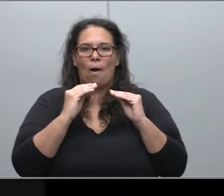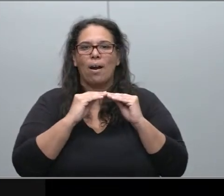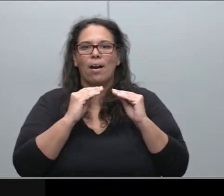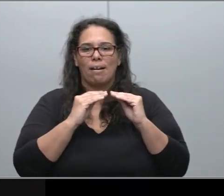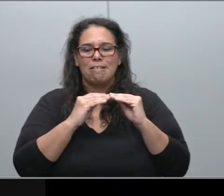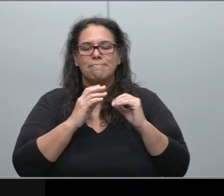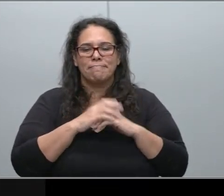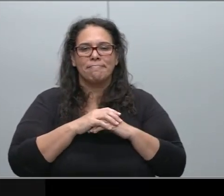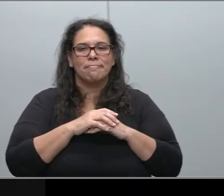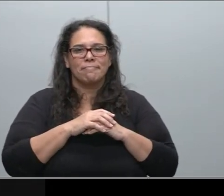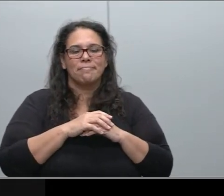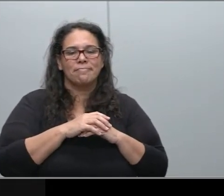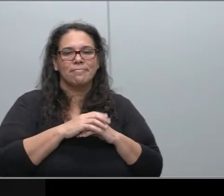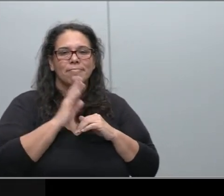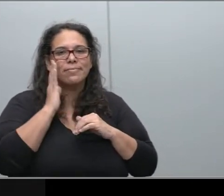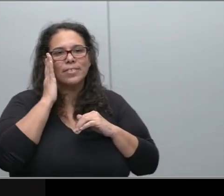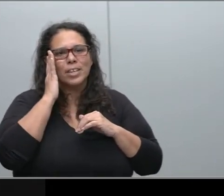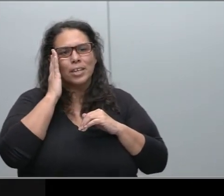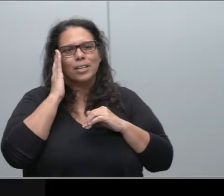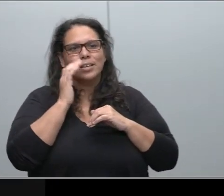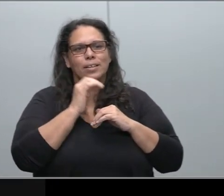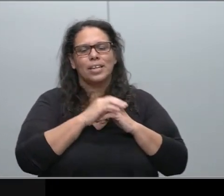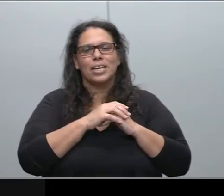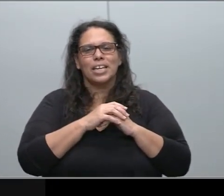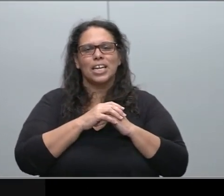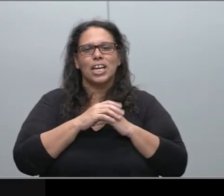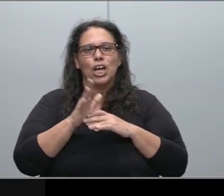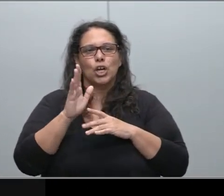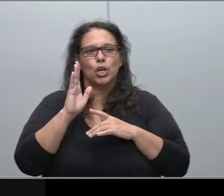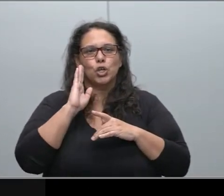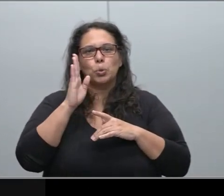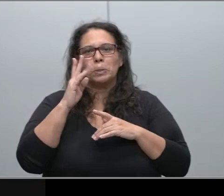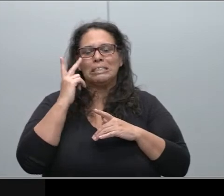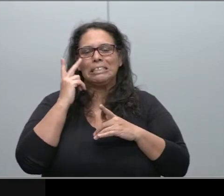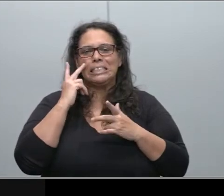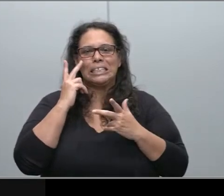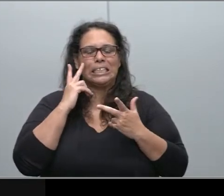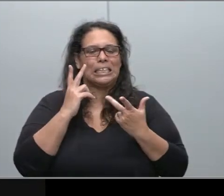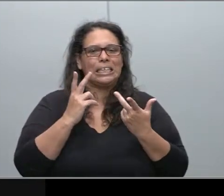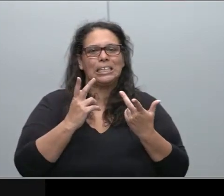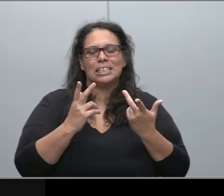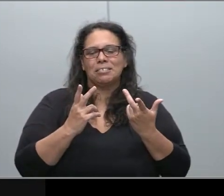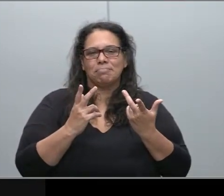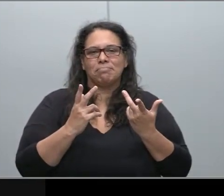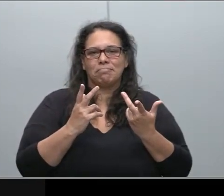And you may have heard and seen in the board meetings with Dr. Brown speaking around the equity leadership team.